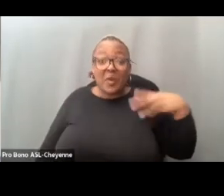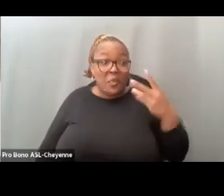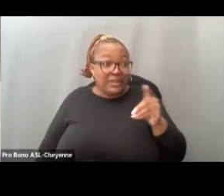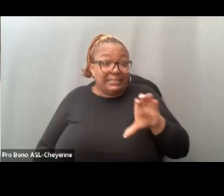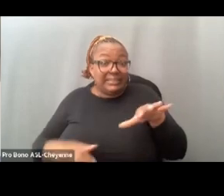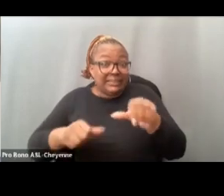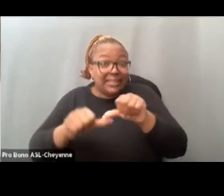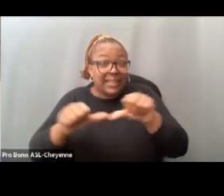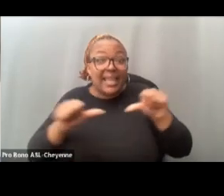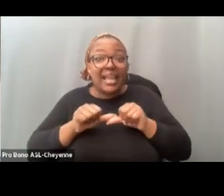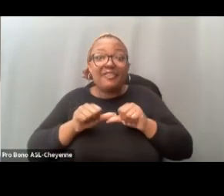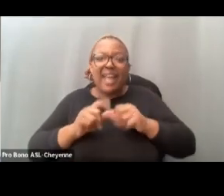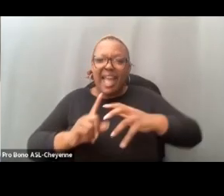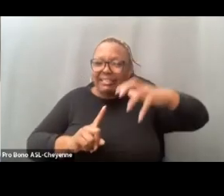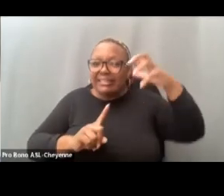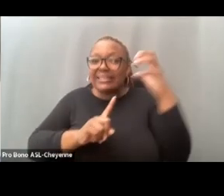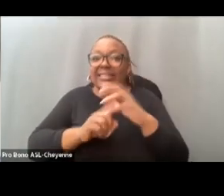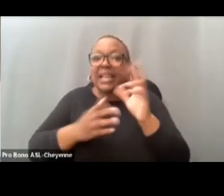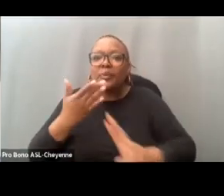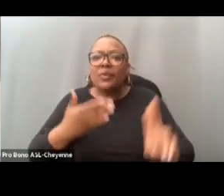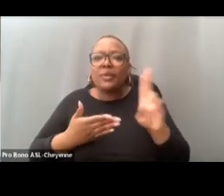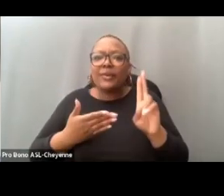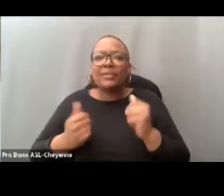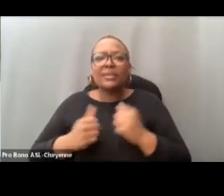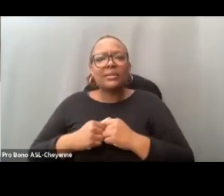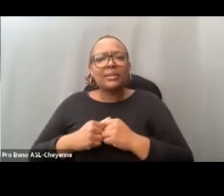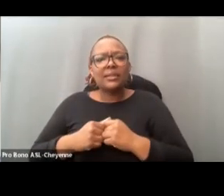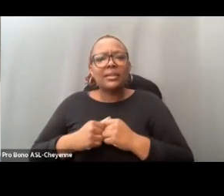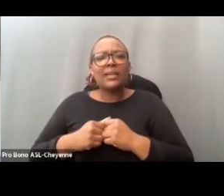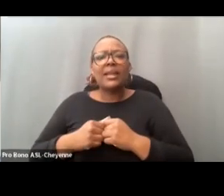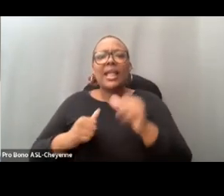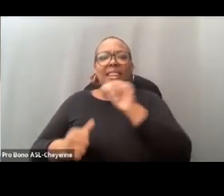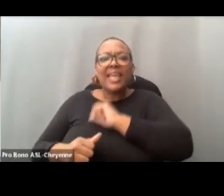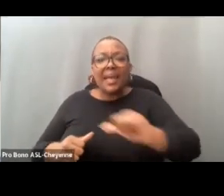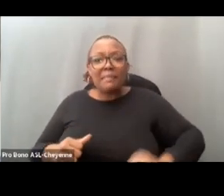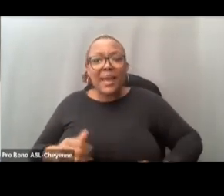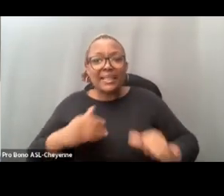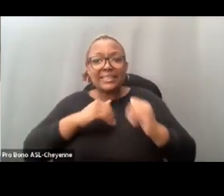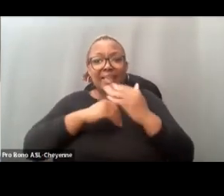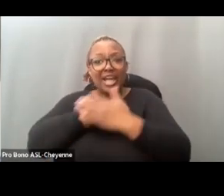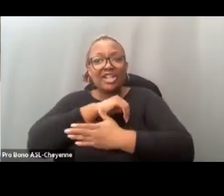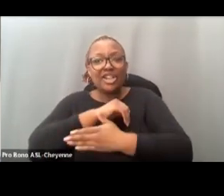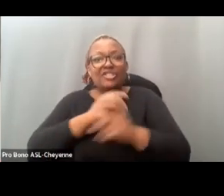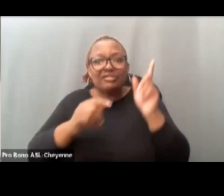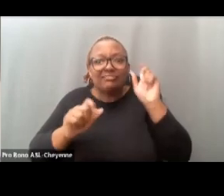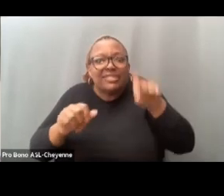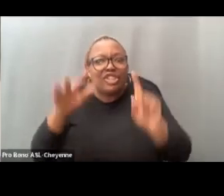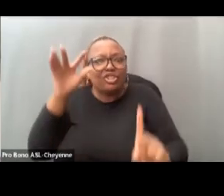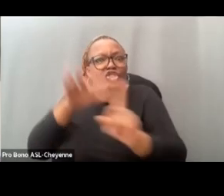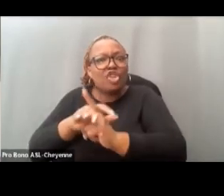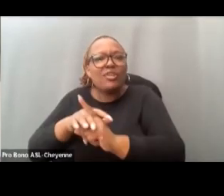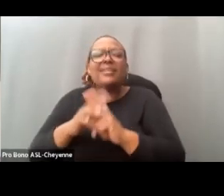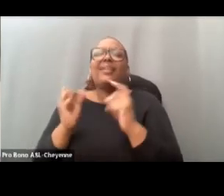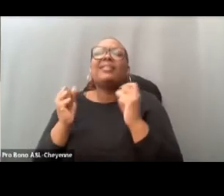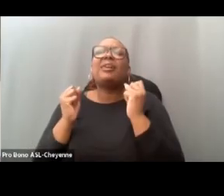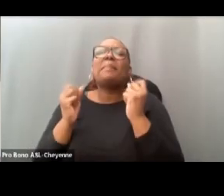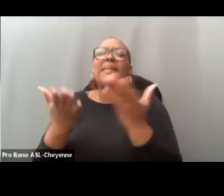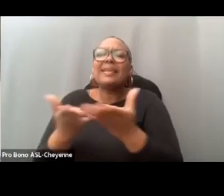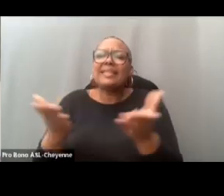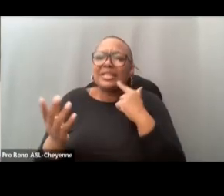at the premier University. You know, the ambassador of the country should have been there. They could have done so much with that.